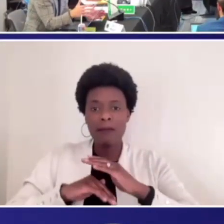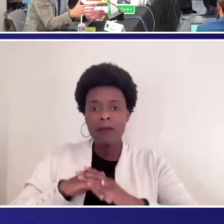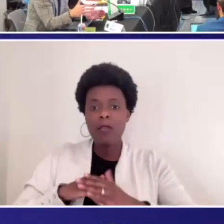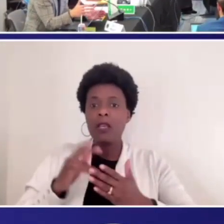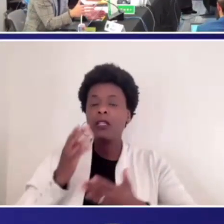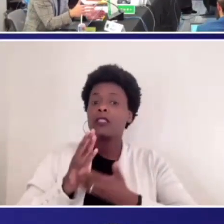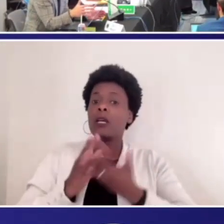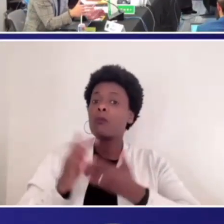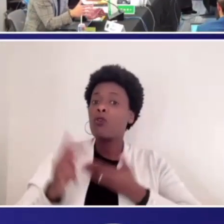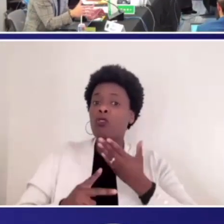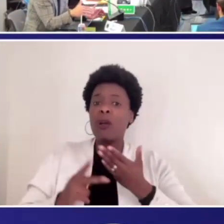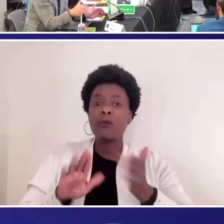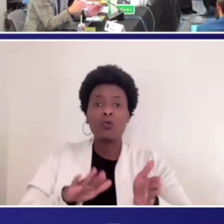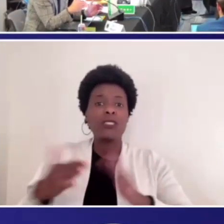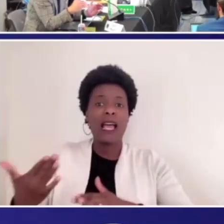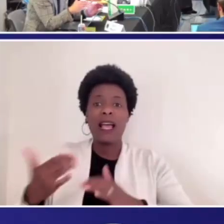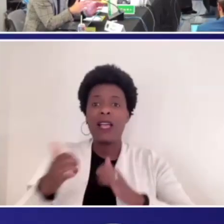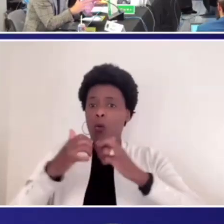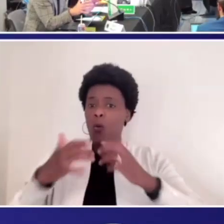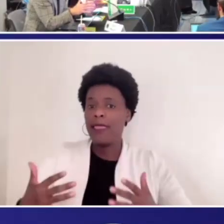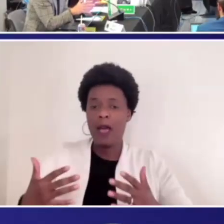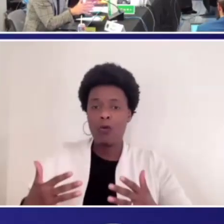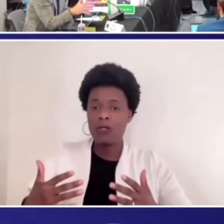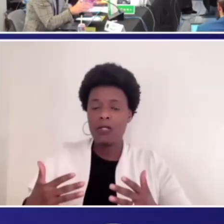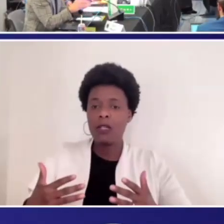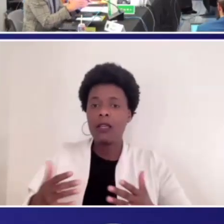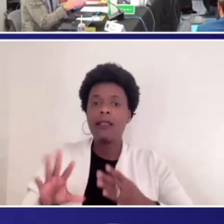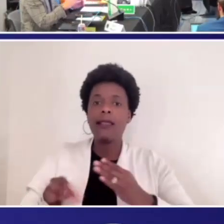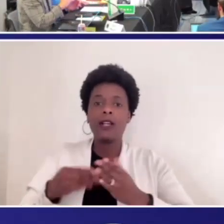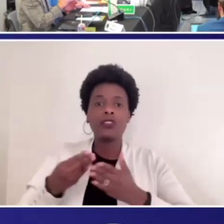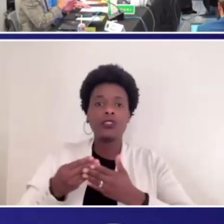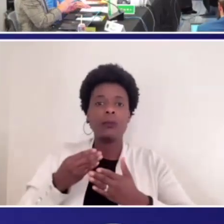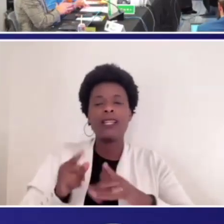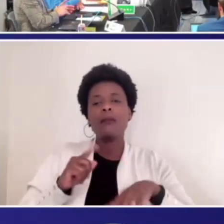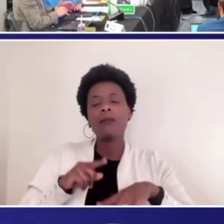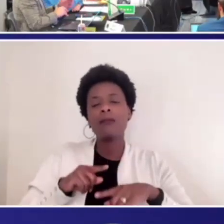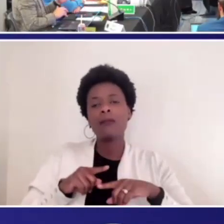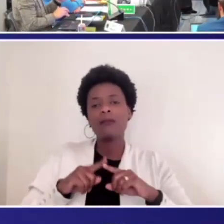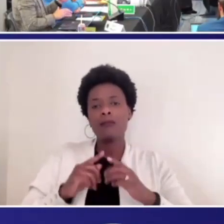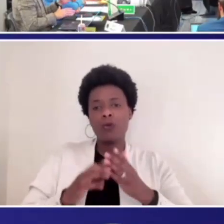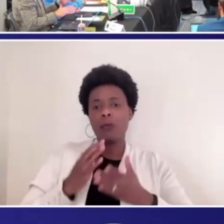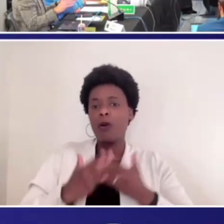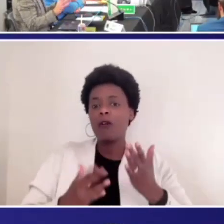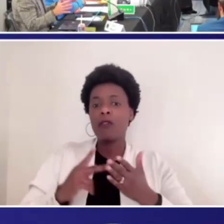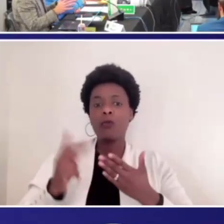it. And so I just want to keep in mind that part of the program length, whether it's months, years,